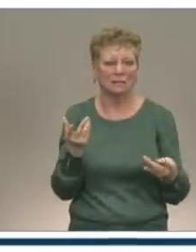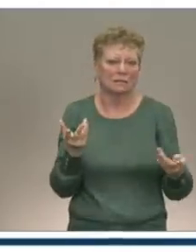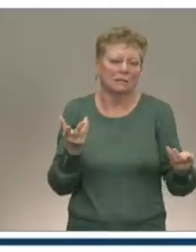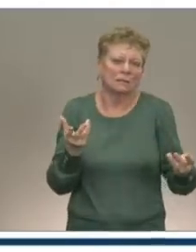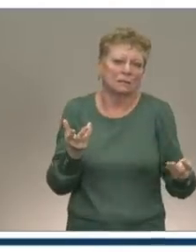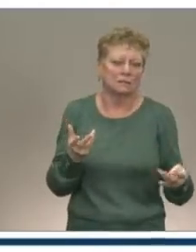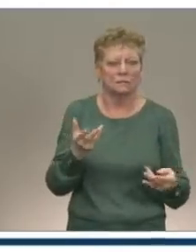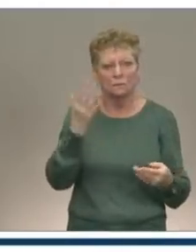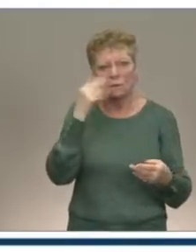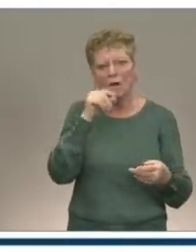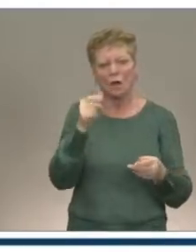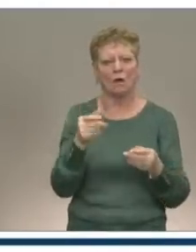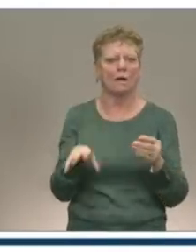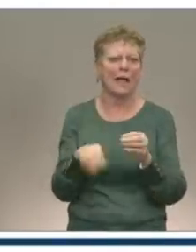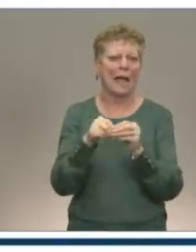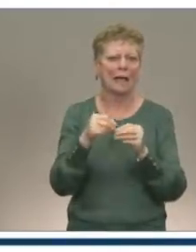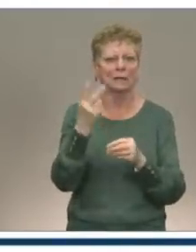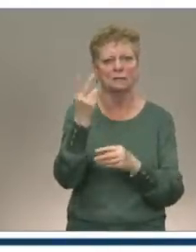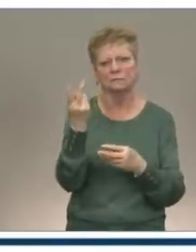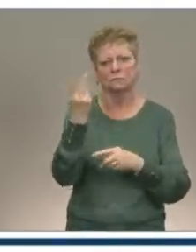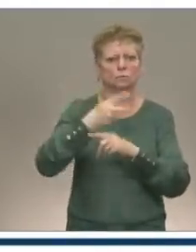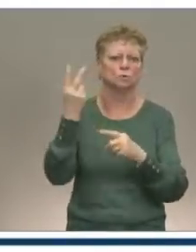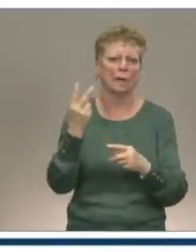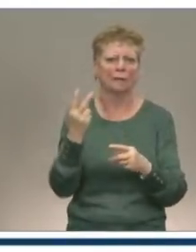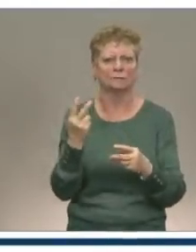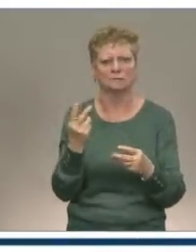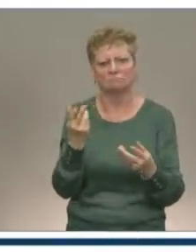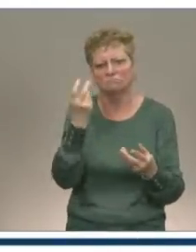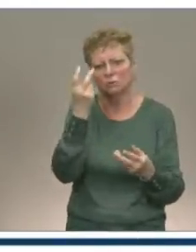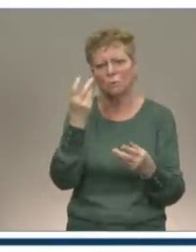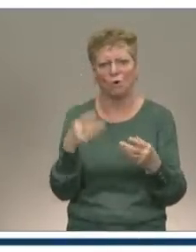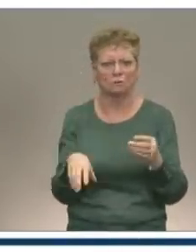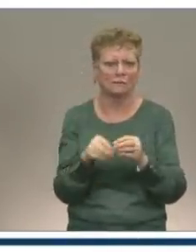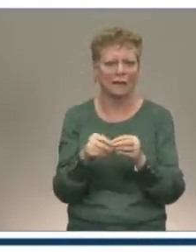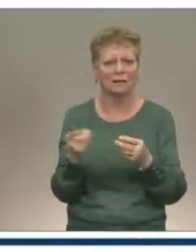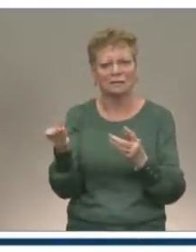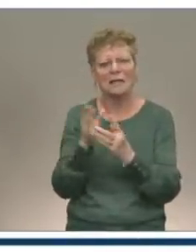calendar if we can kind of get through get through the holidays um and kind of reset starting in the